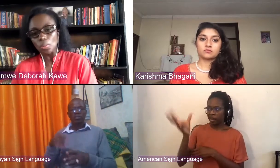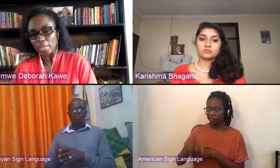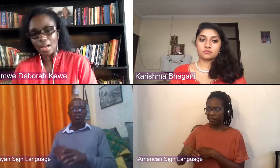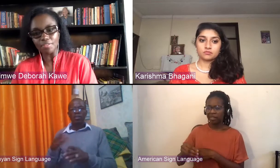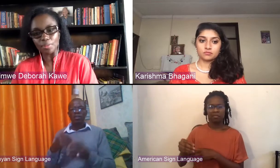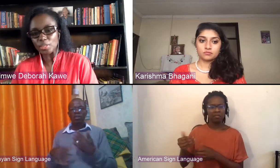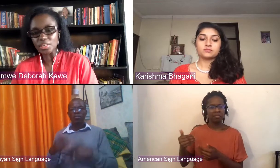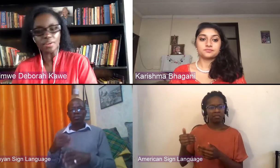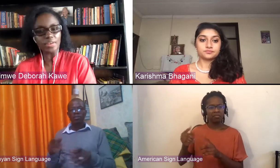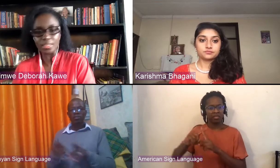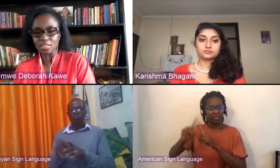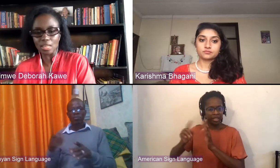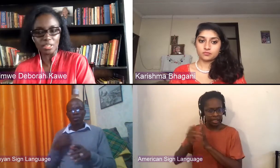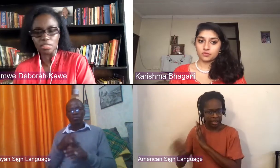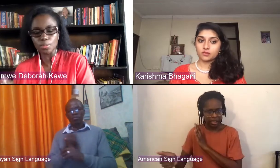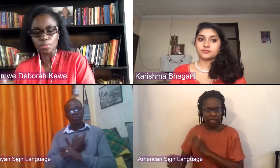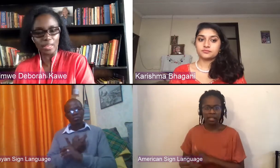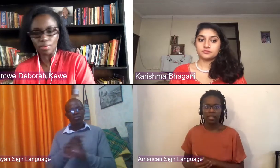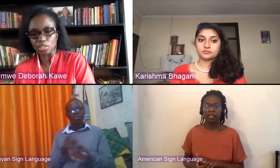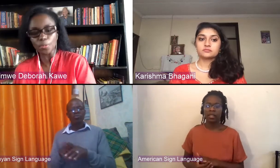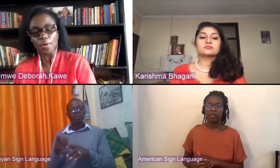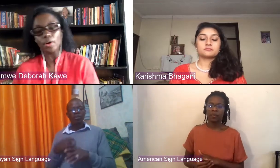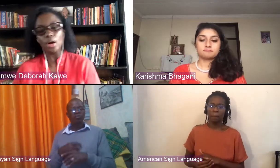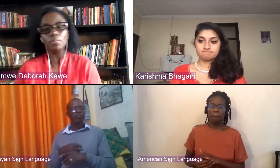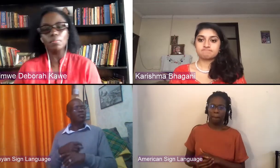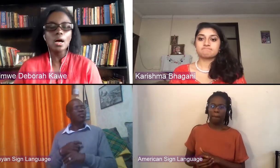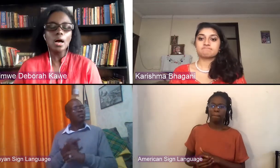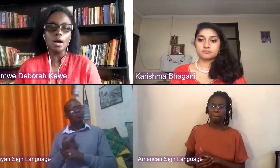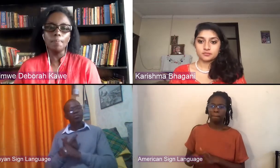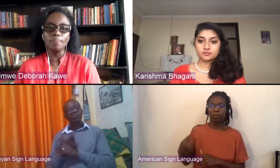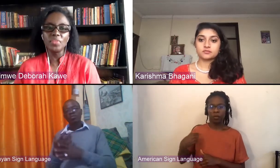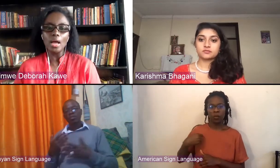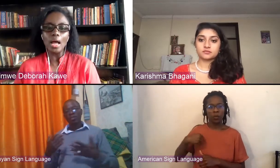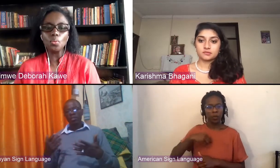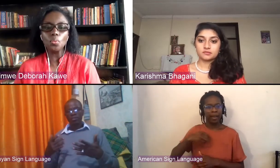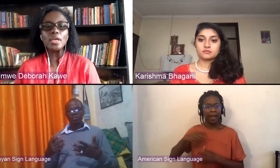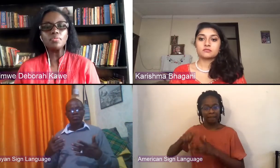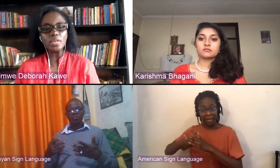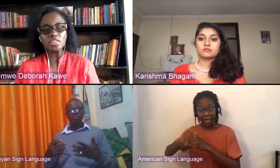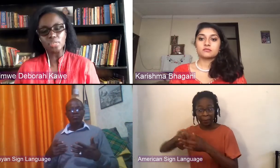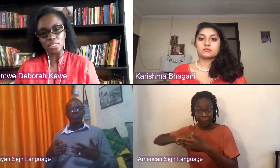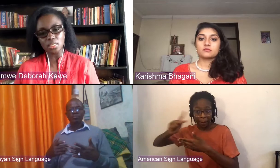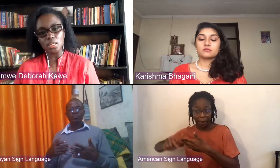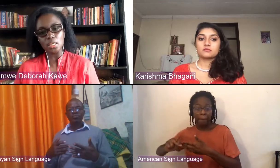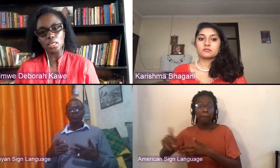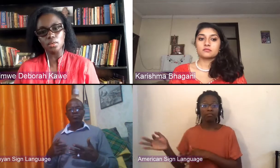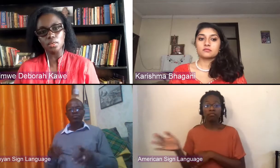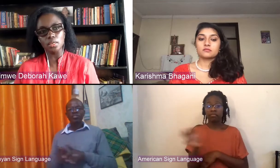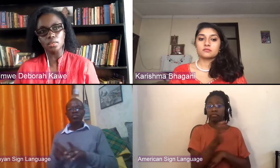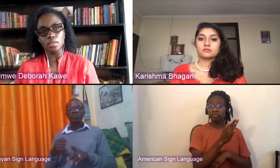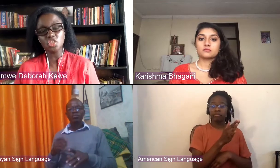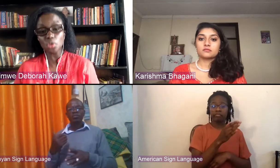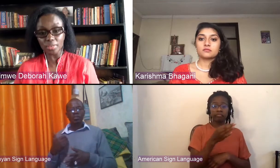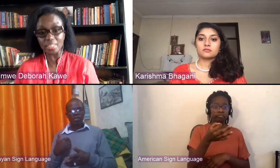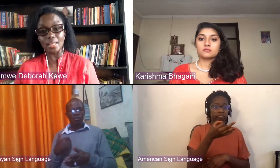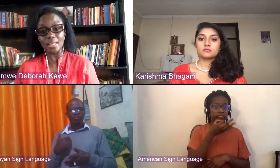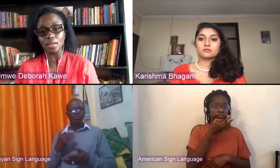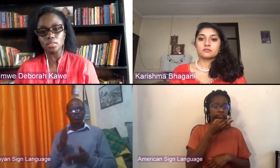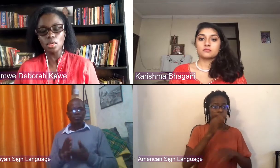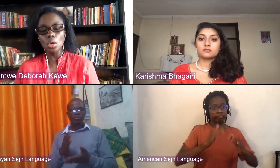We have a mid career and established playwrights program. And we are really interested in storytellers